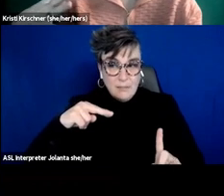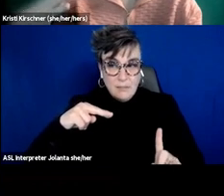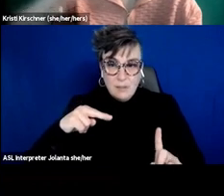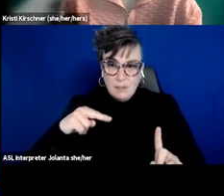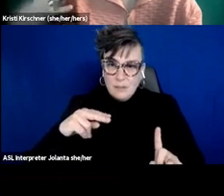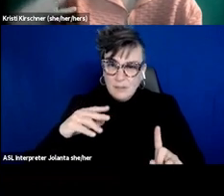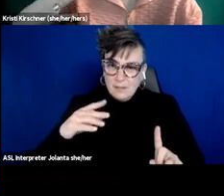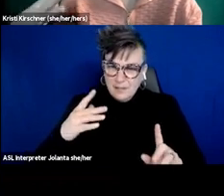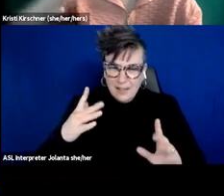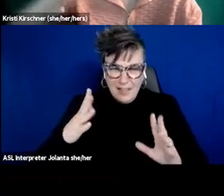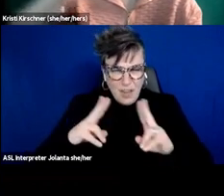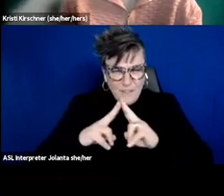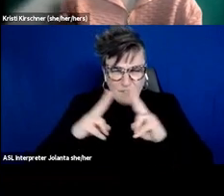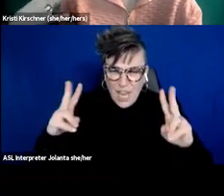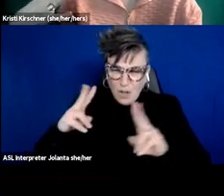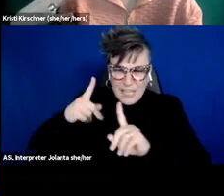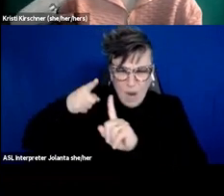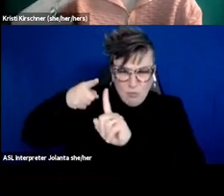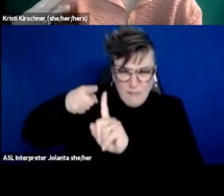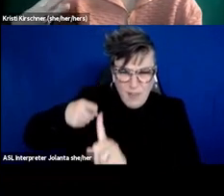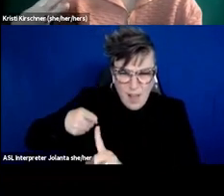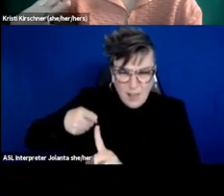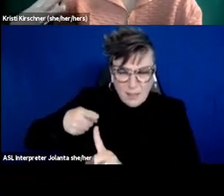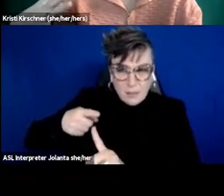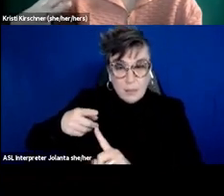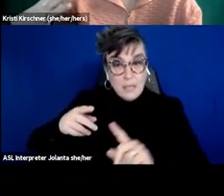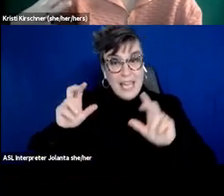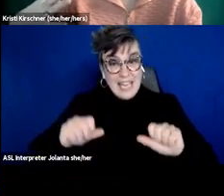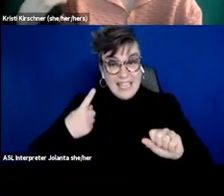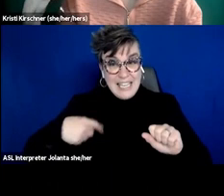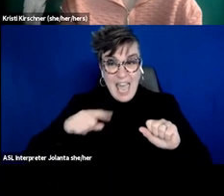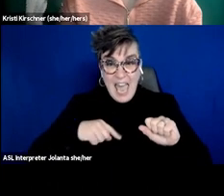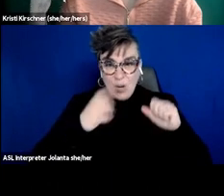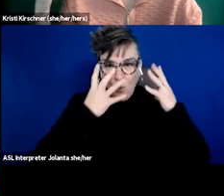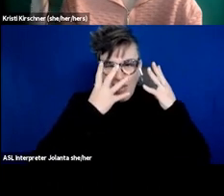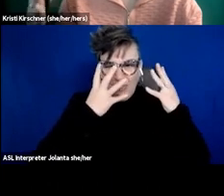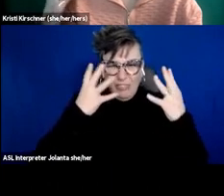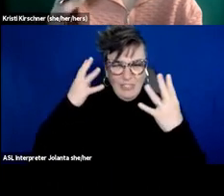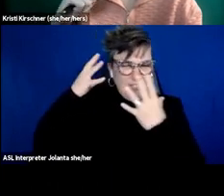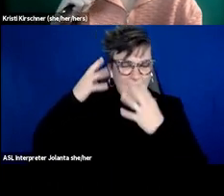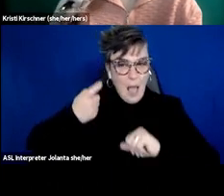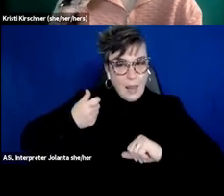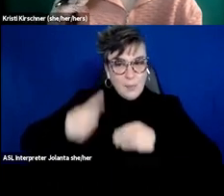refined. I wonder if we could think about this a little bit, about where these barriers